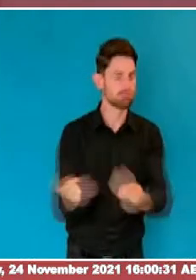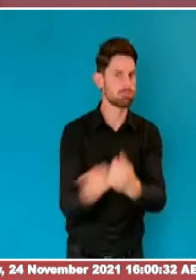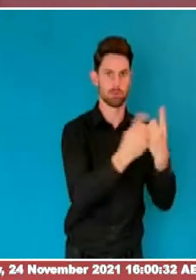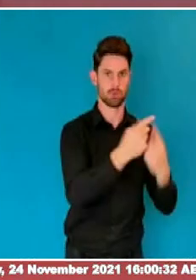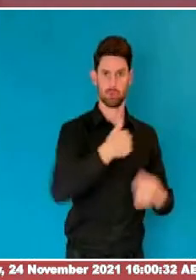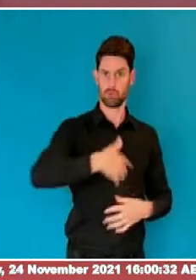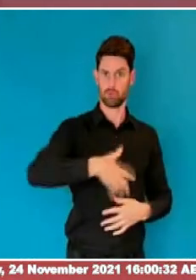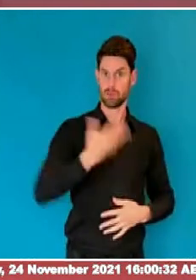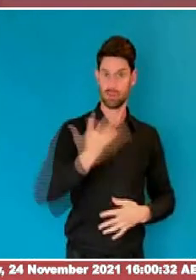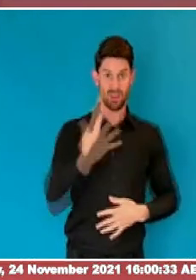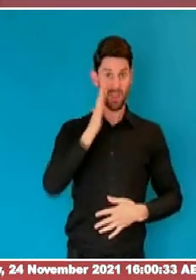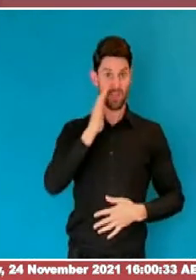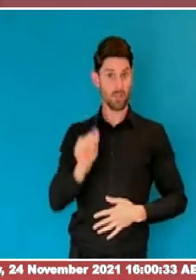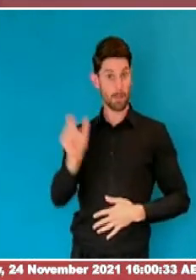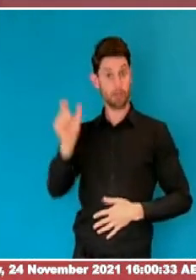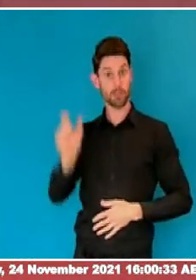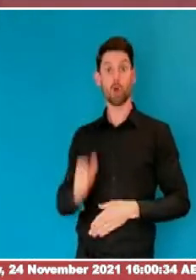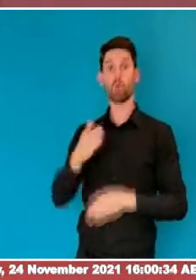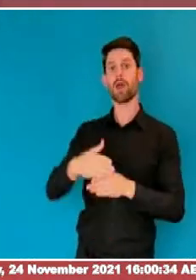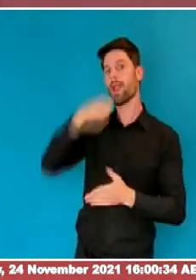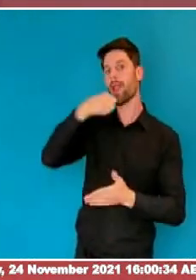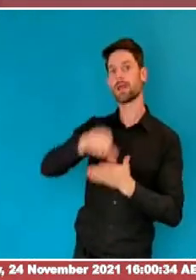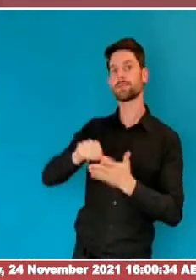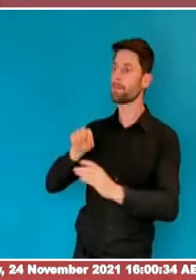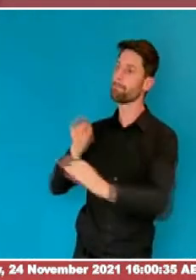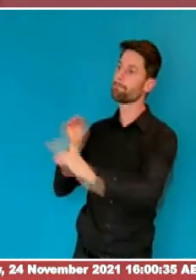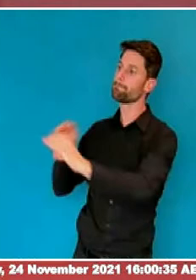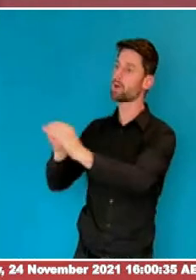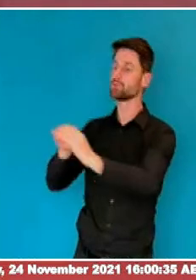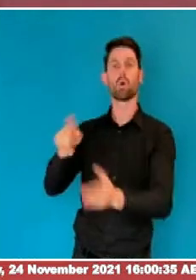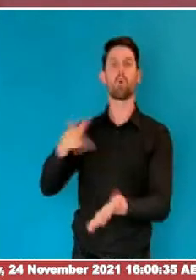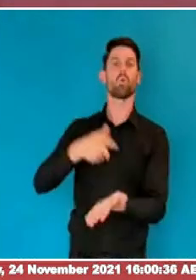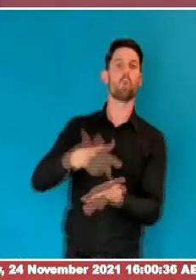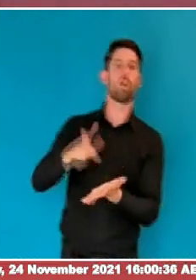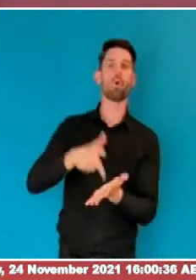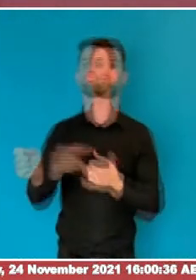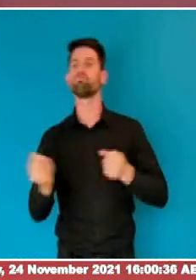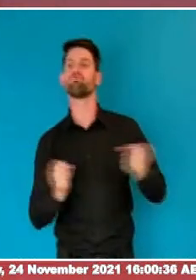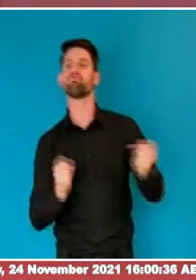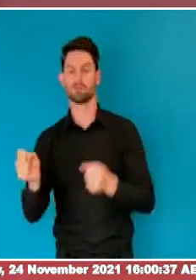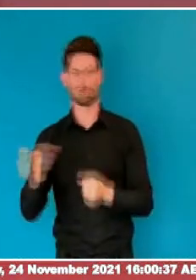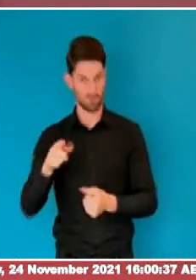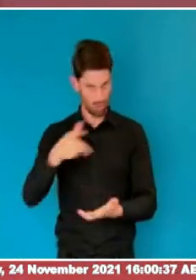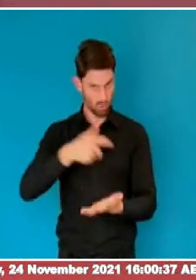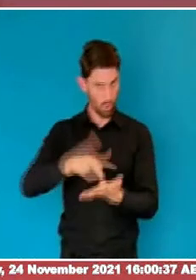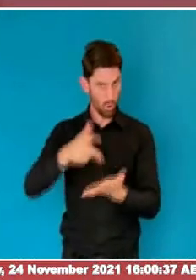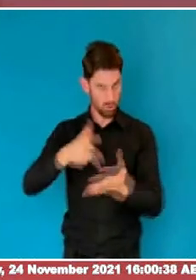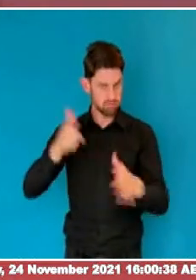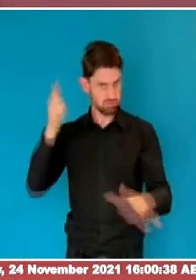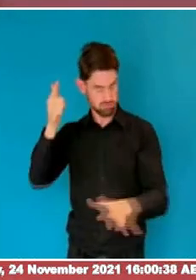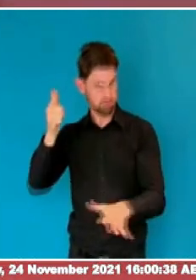for example, that they cover some fair kilometres in a day, so we need to make sure